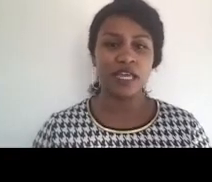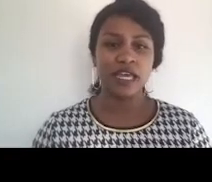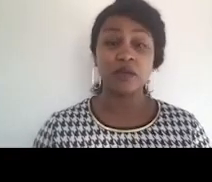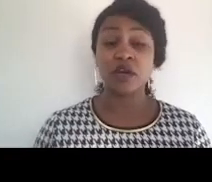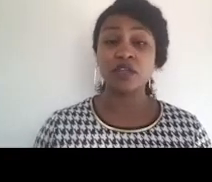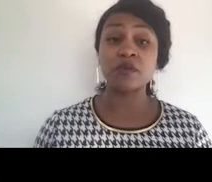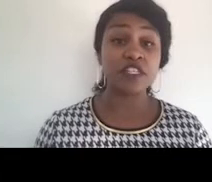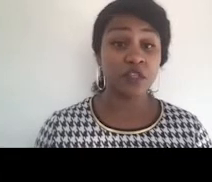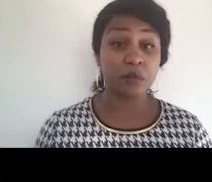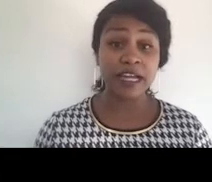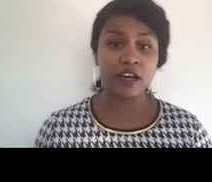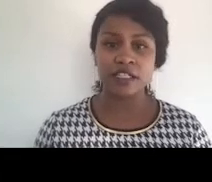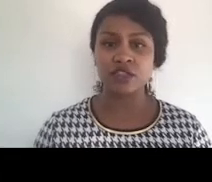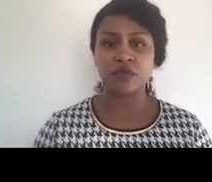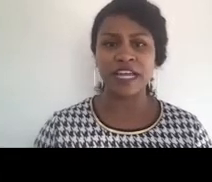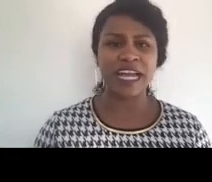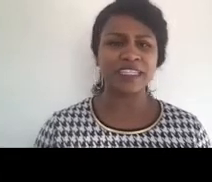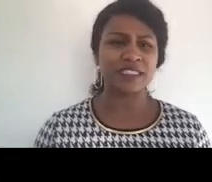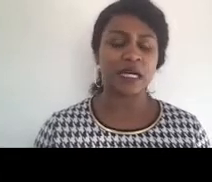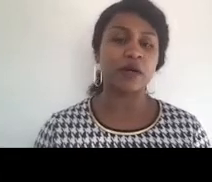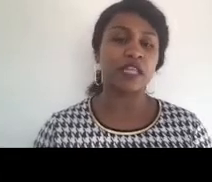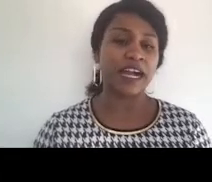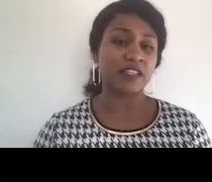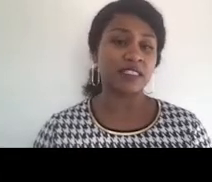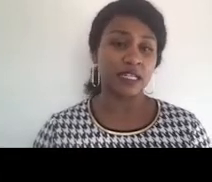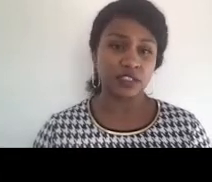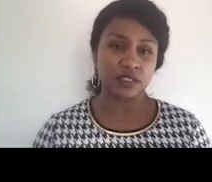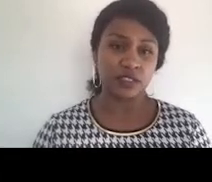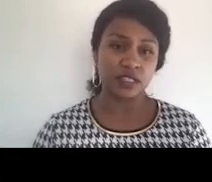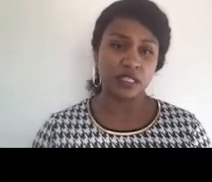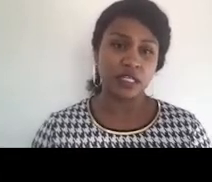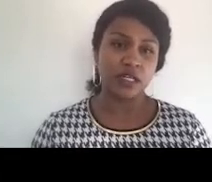and with other professional Black artists to provide guidance about the art sector.